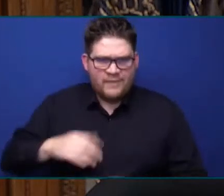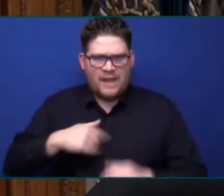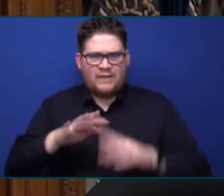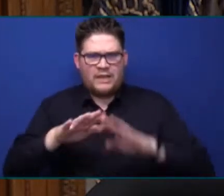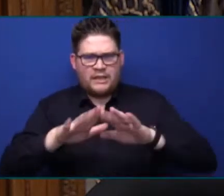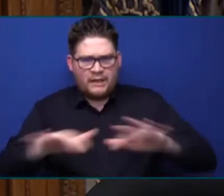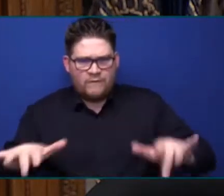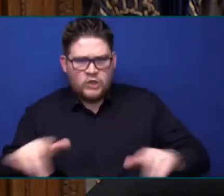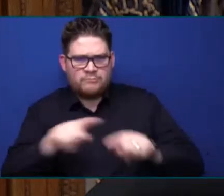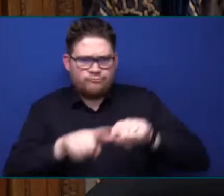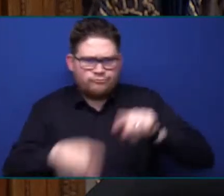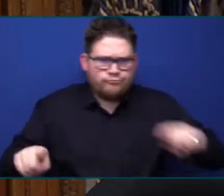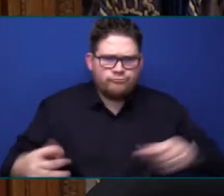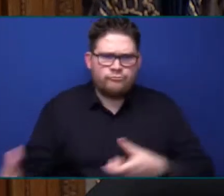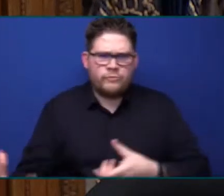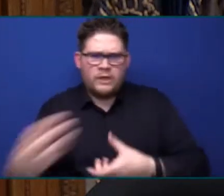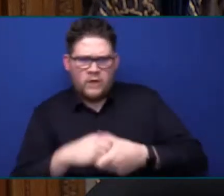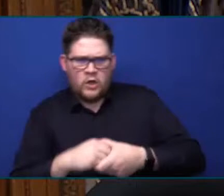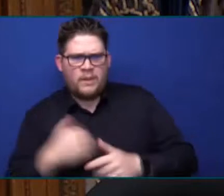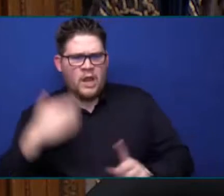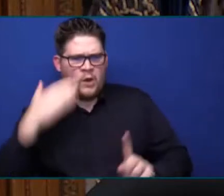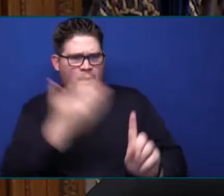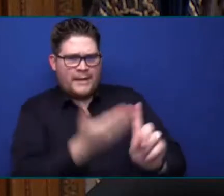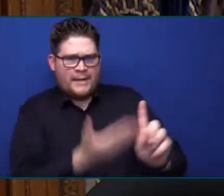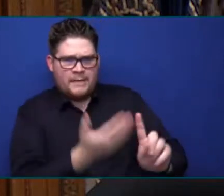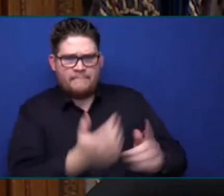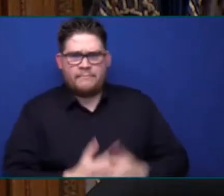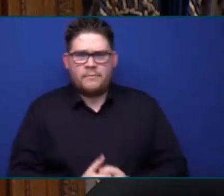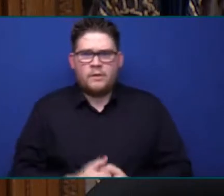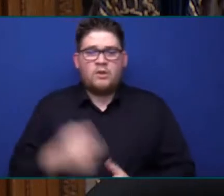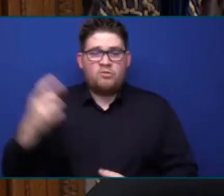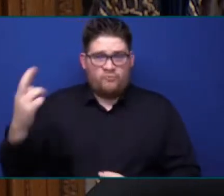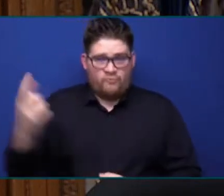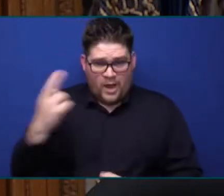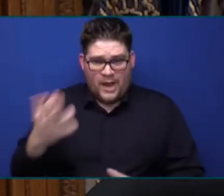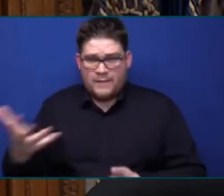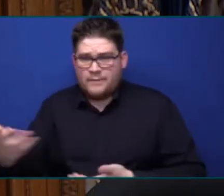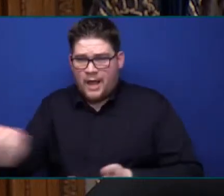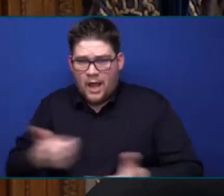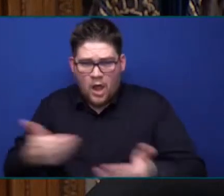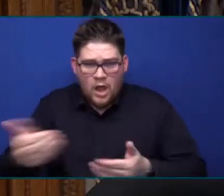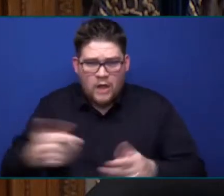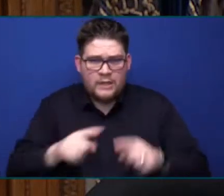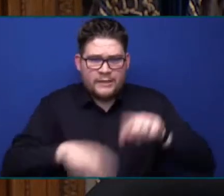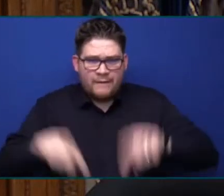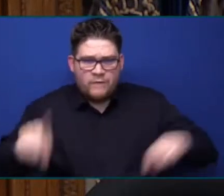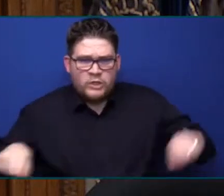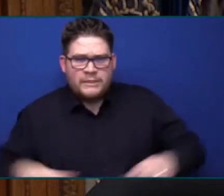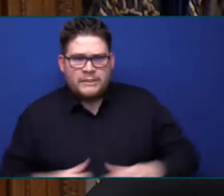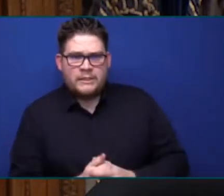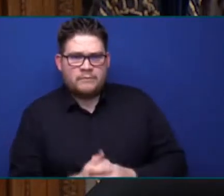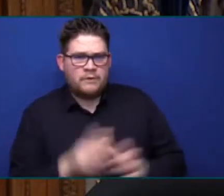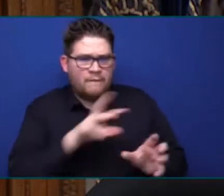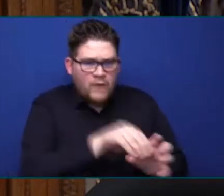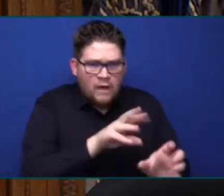found that hiring inclusively can improve company culture and increase employee retention. They’ve